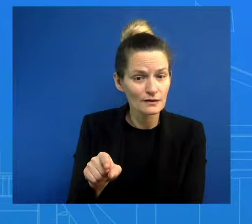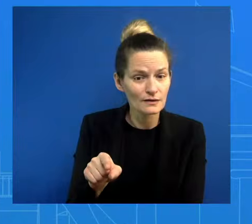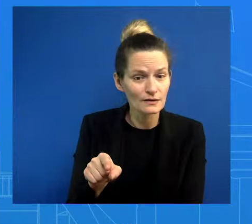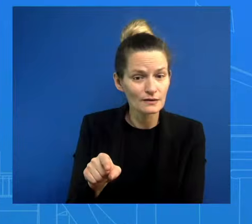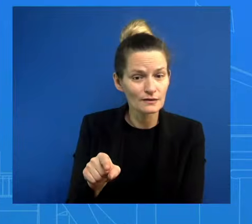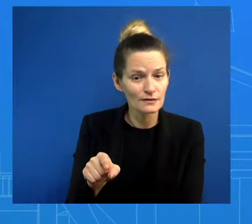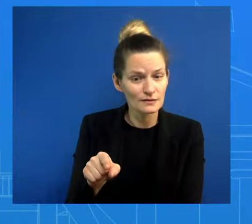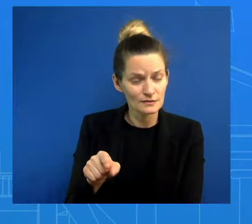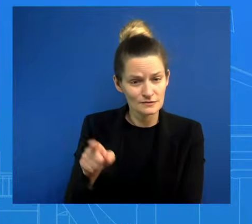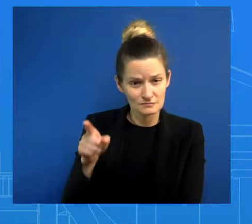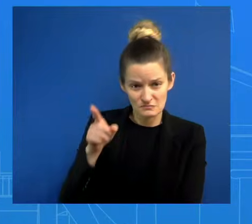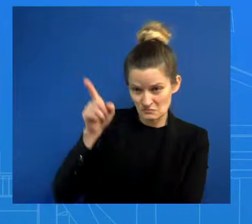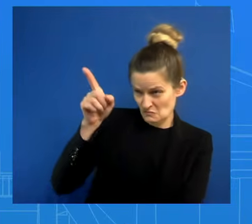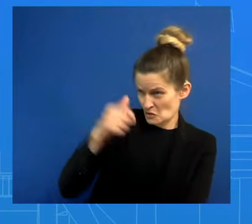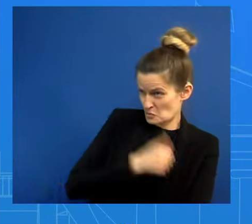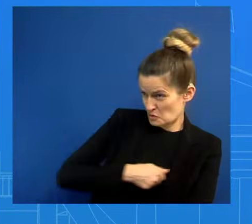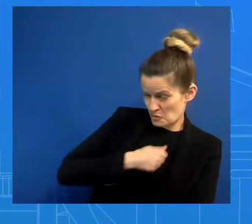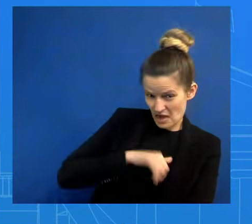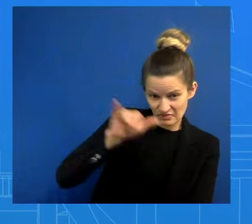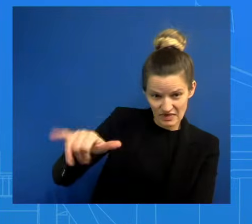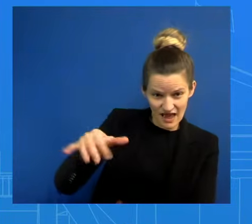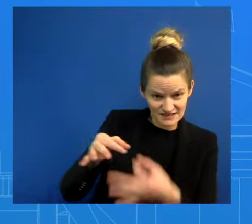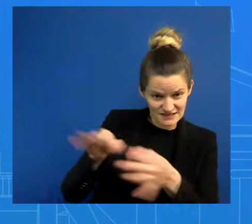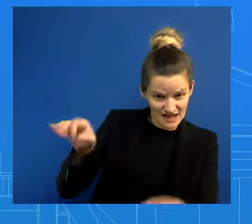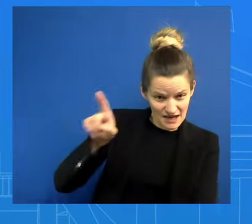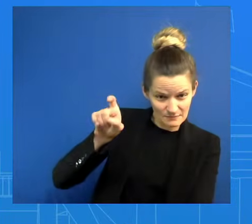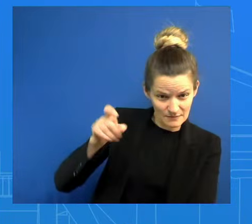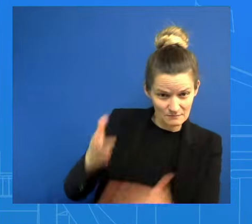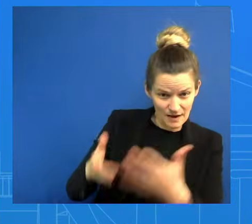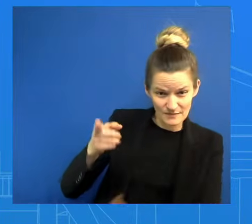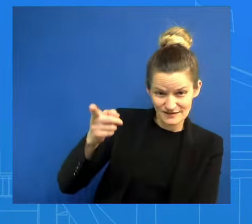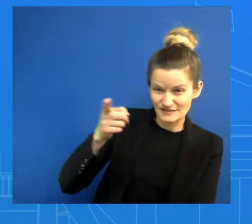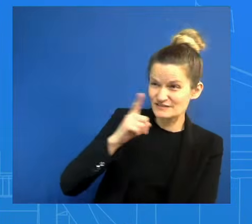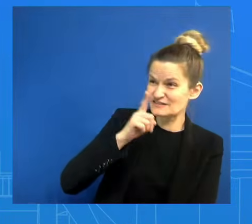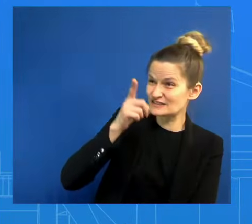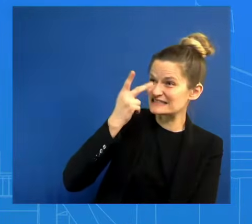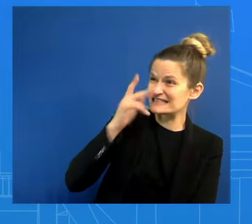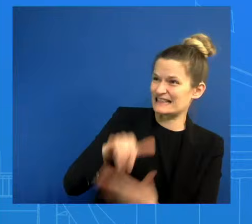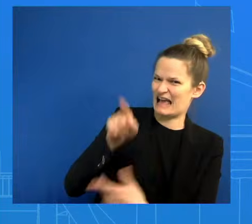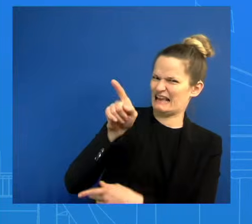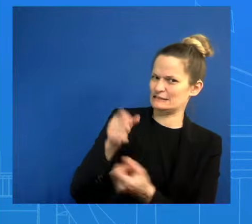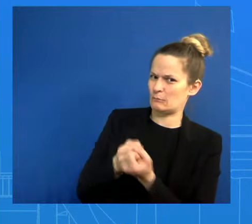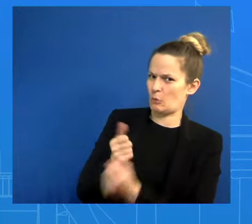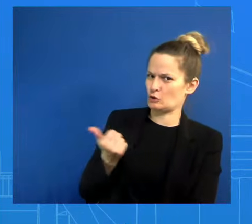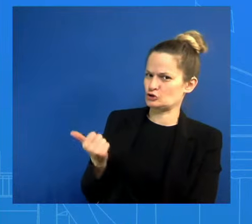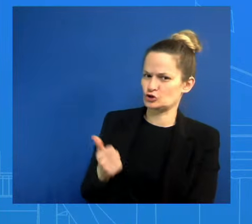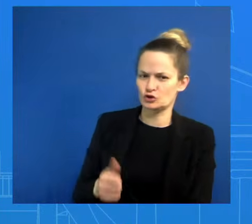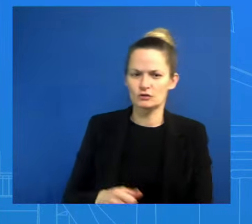given today's news? Ms. Jean-Pierre: I mean, he says this about many congressional members when he visits a state.